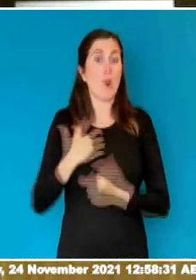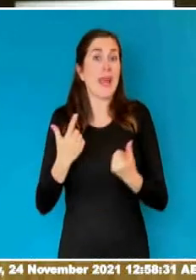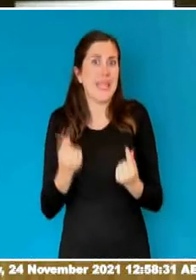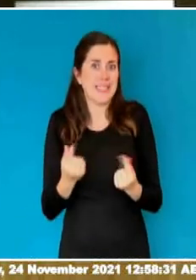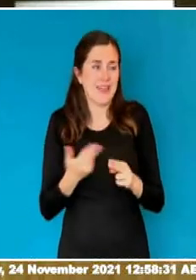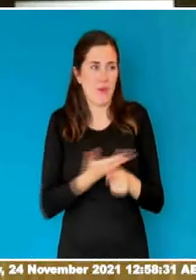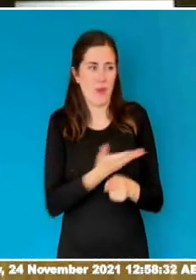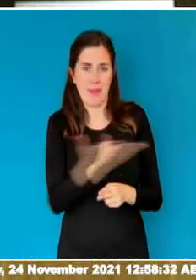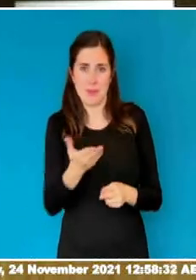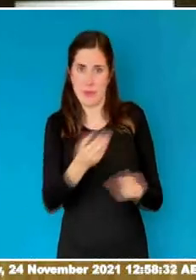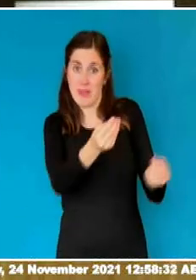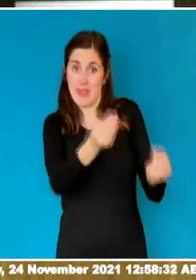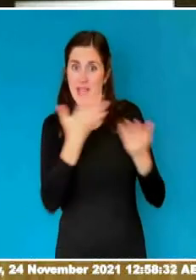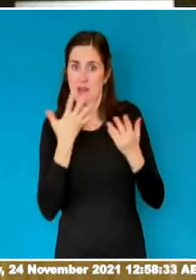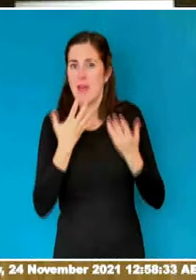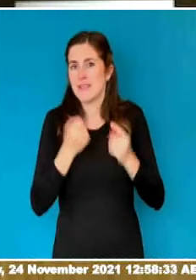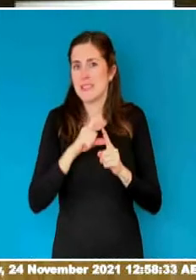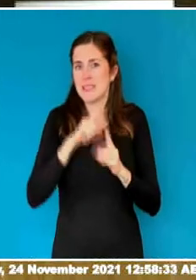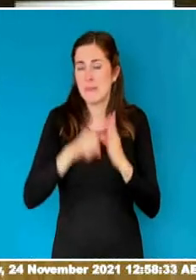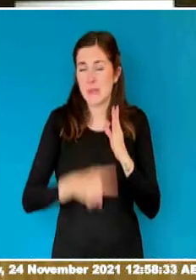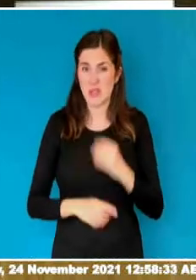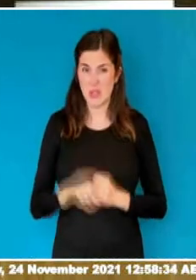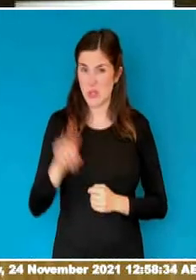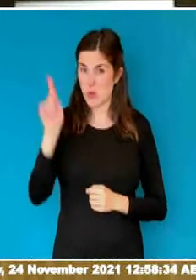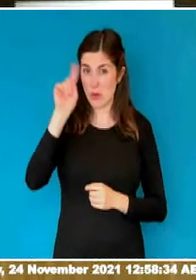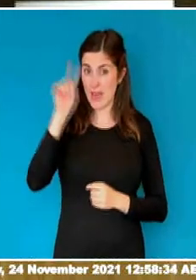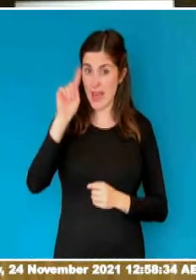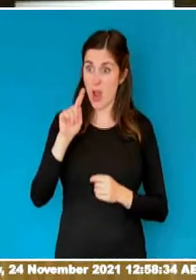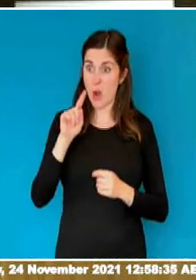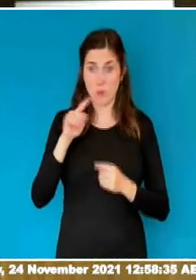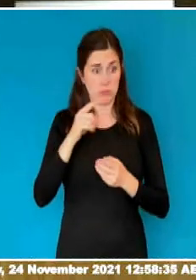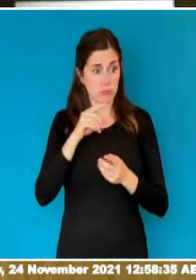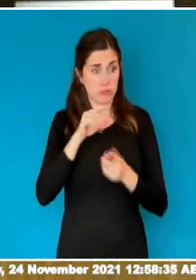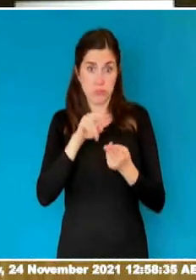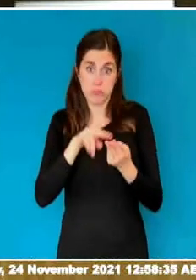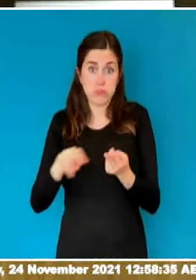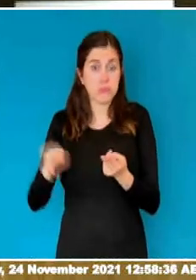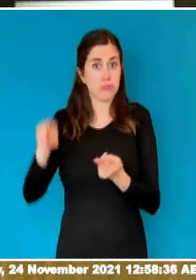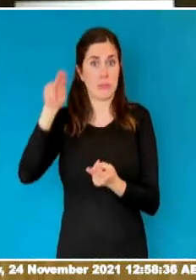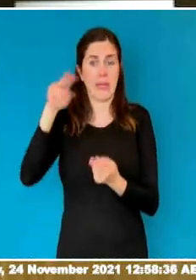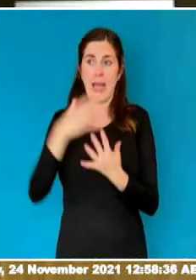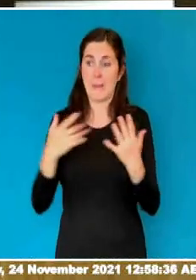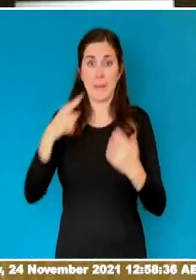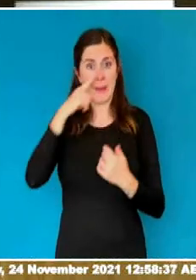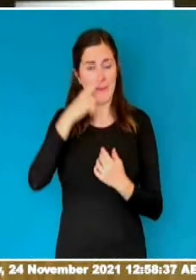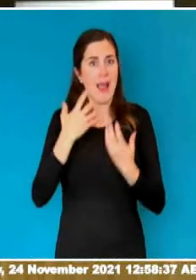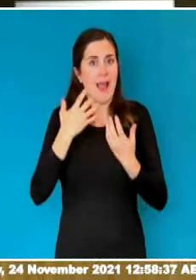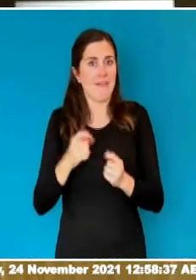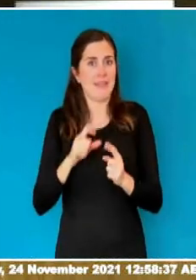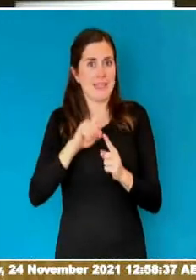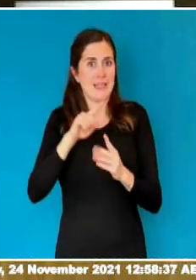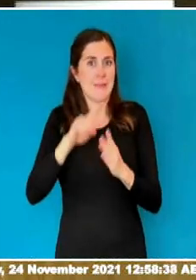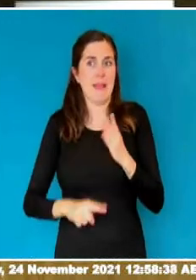So we are continuing to see that number increase but we will also be continuing our